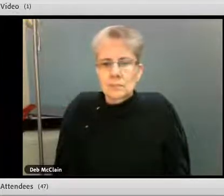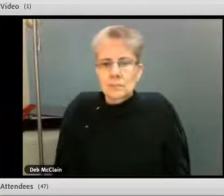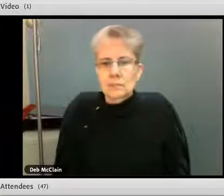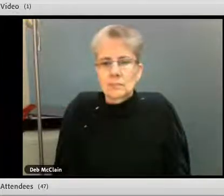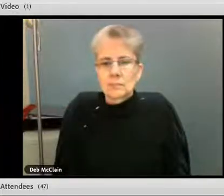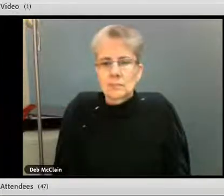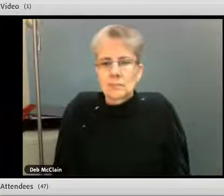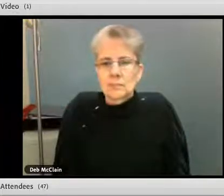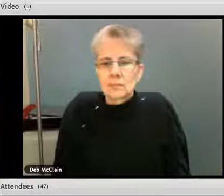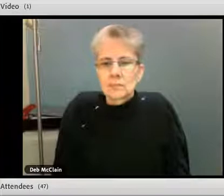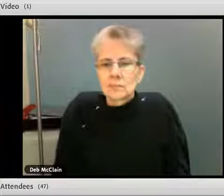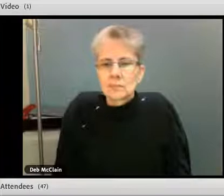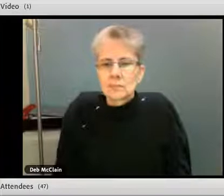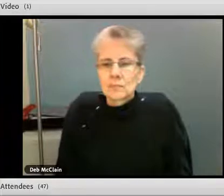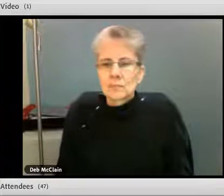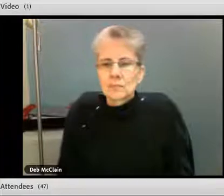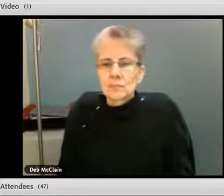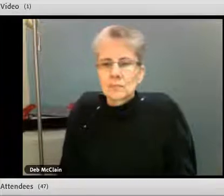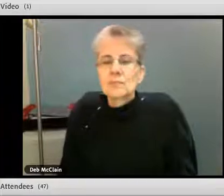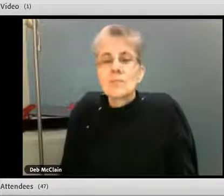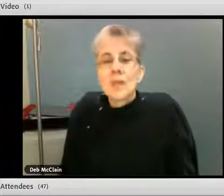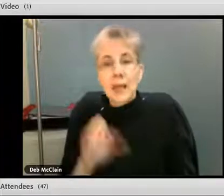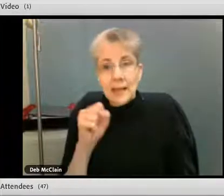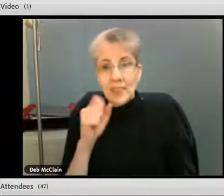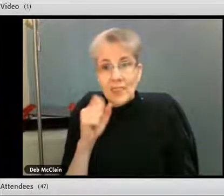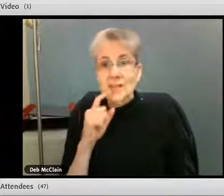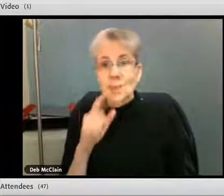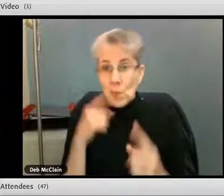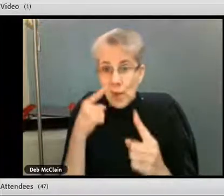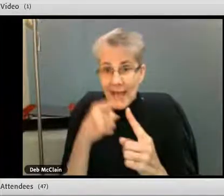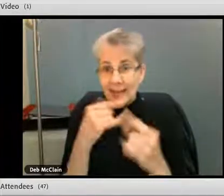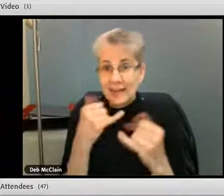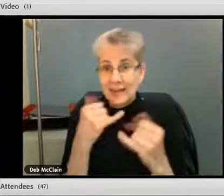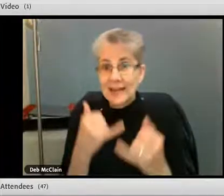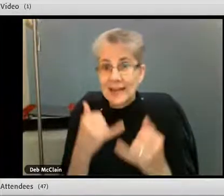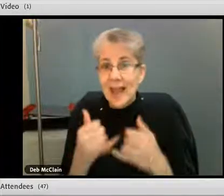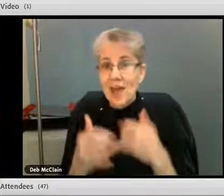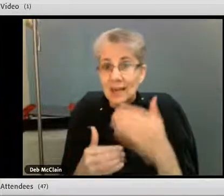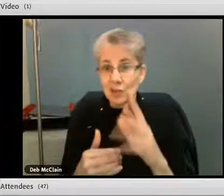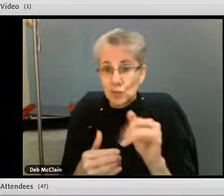Yep, that is exactly where we're moving next to, Ryan. You read my mind.